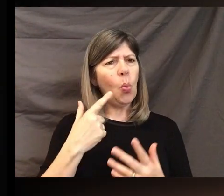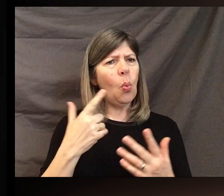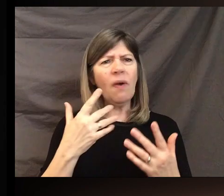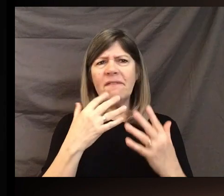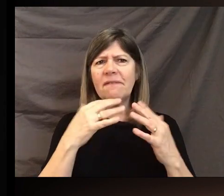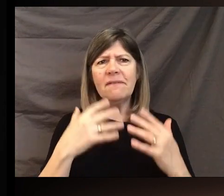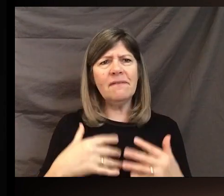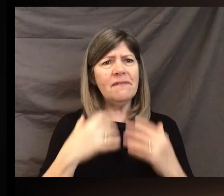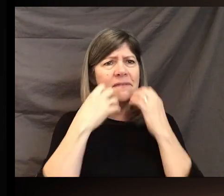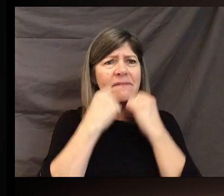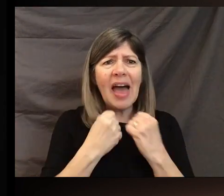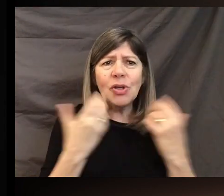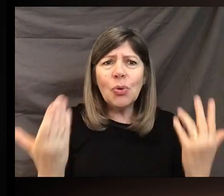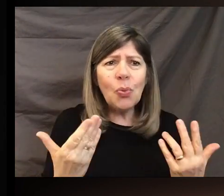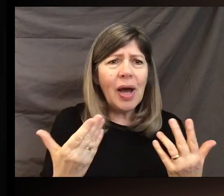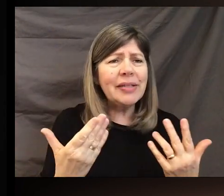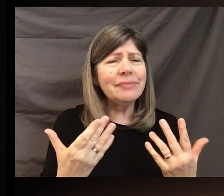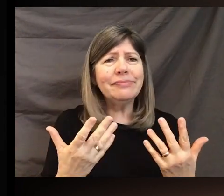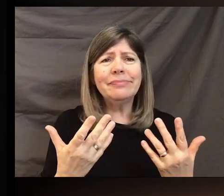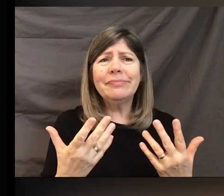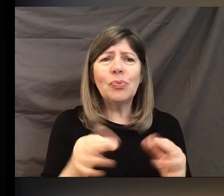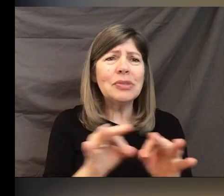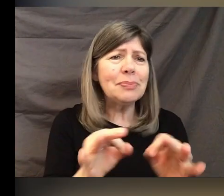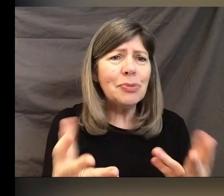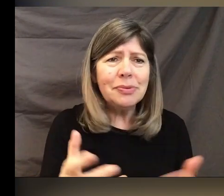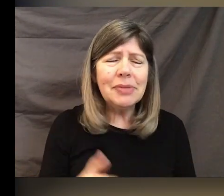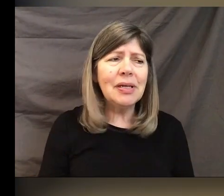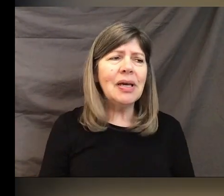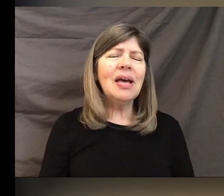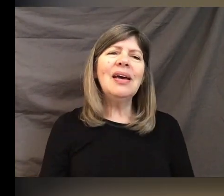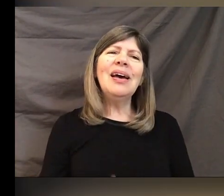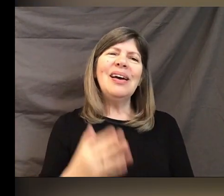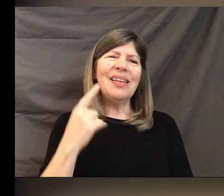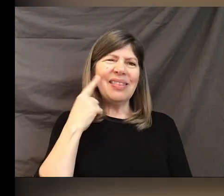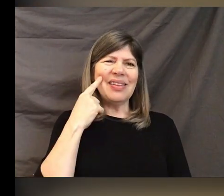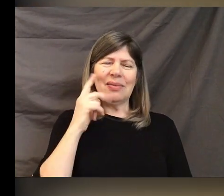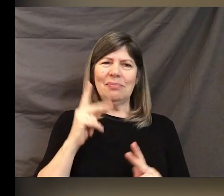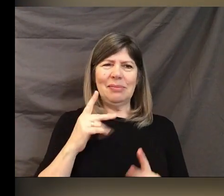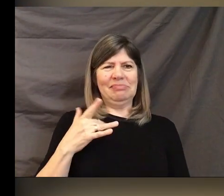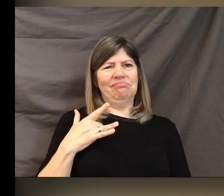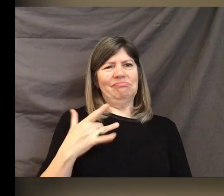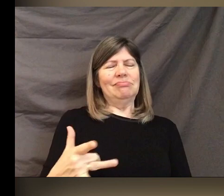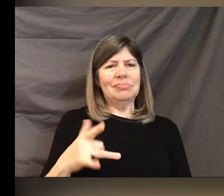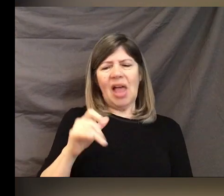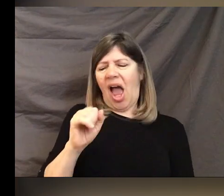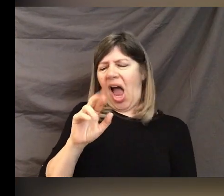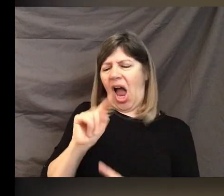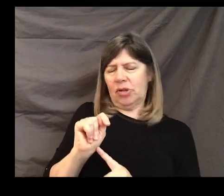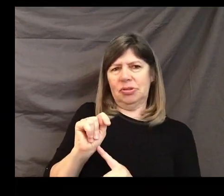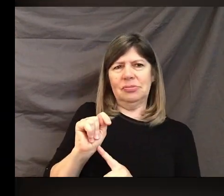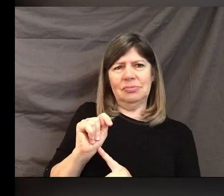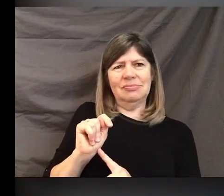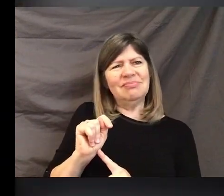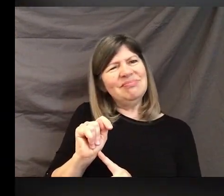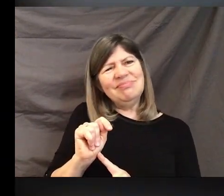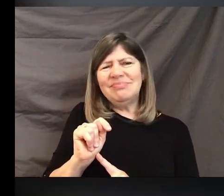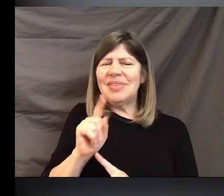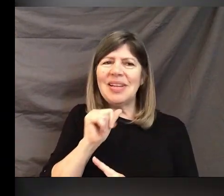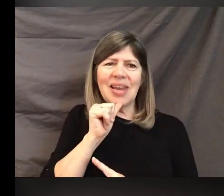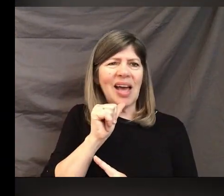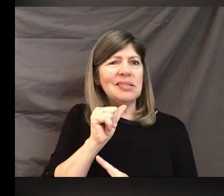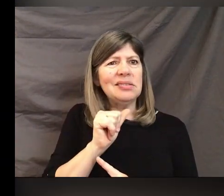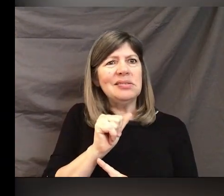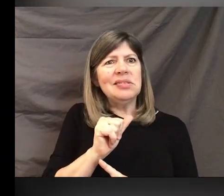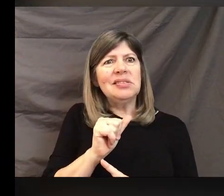Many people tend to view the arts as not necessarily central or critical to society,